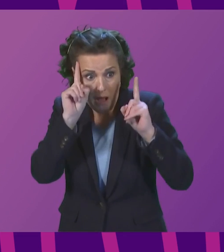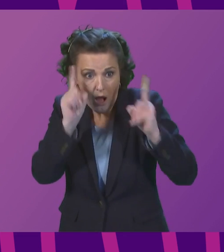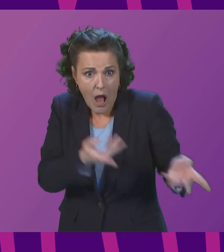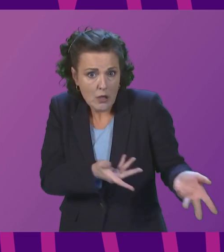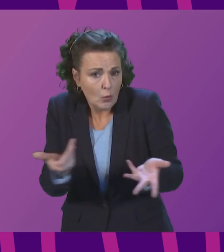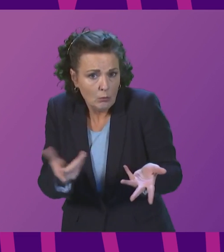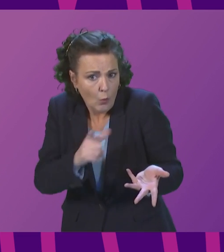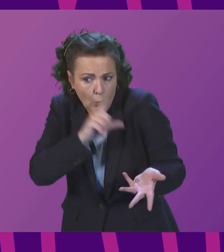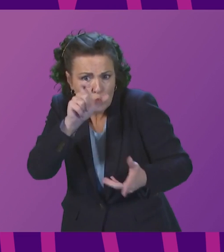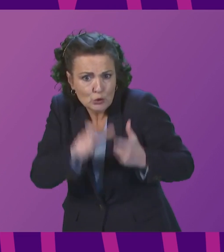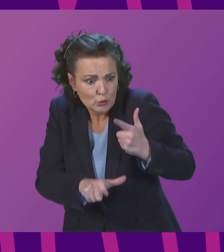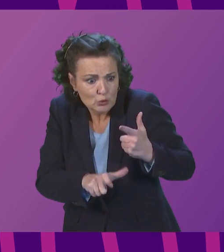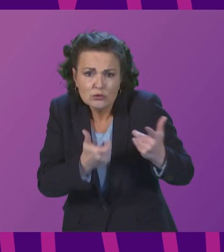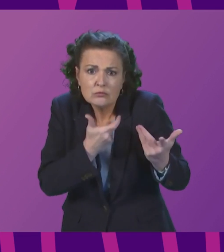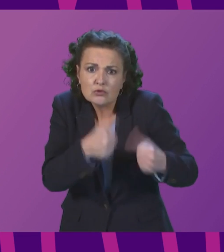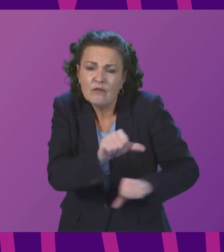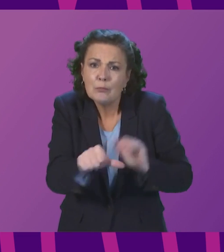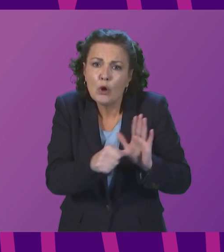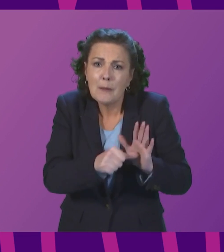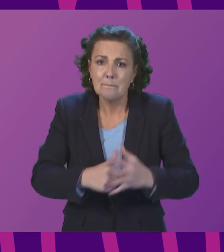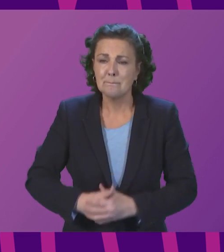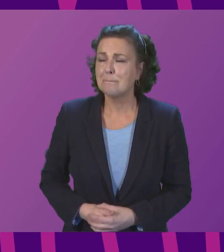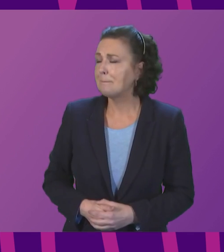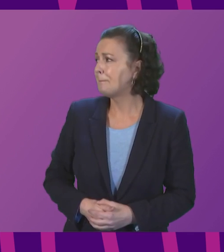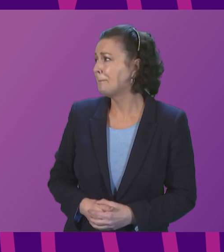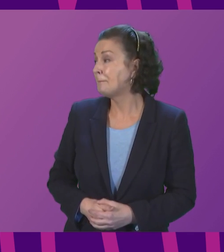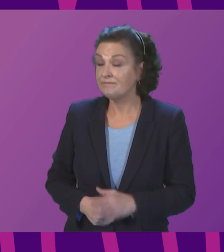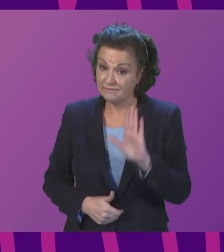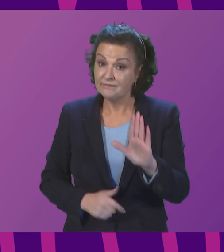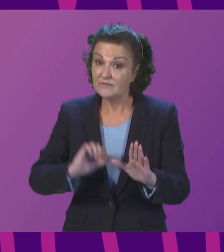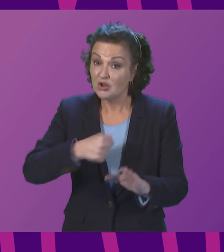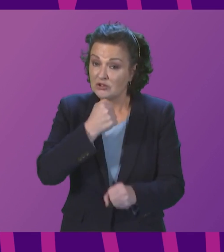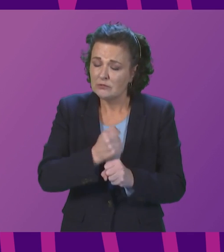The Scottish Government is committed to reducing the number of people delayed in hospital.